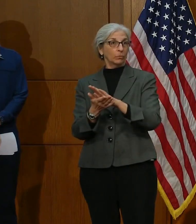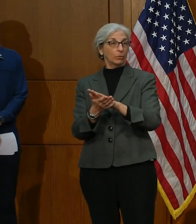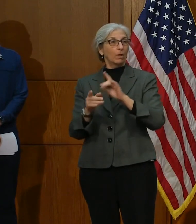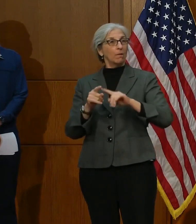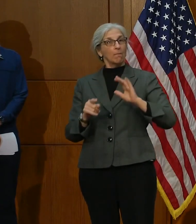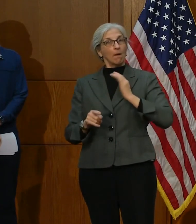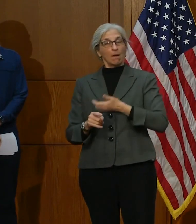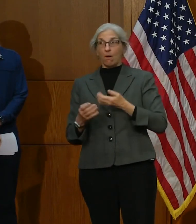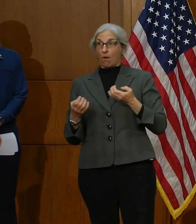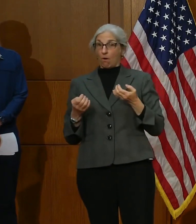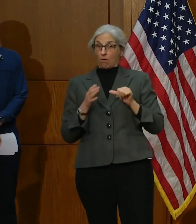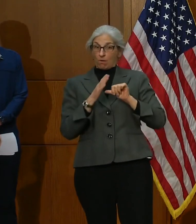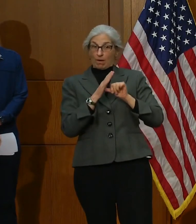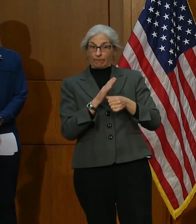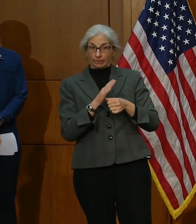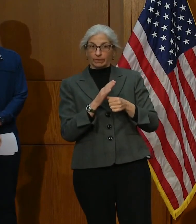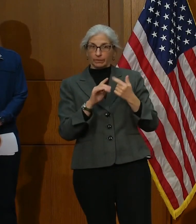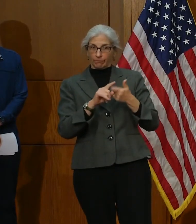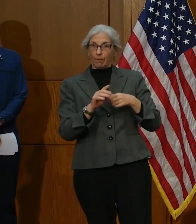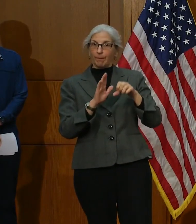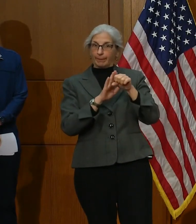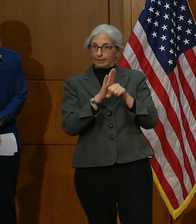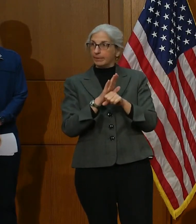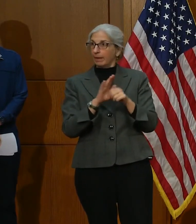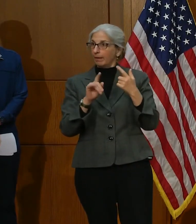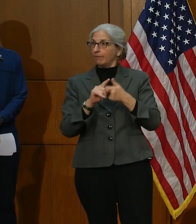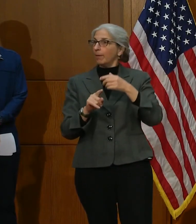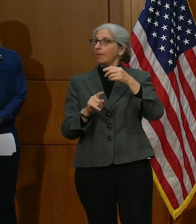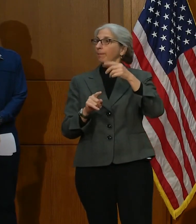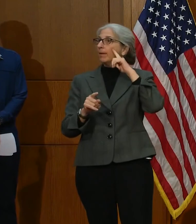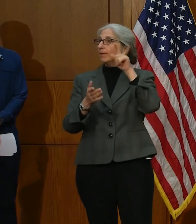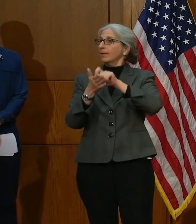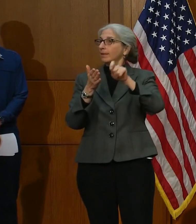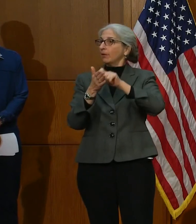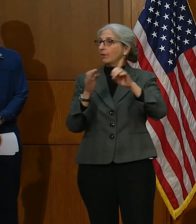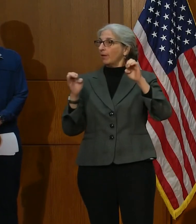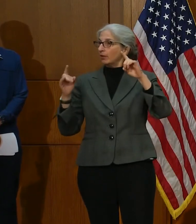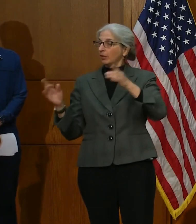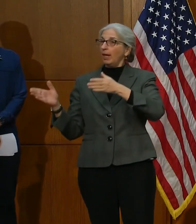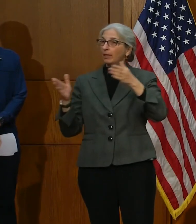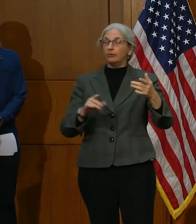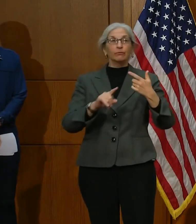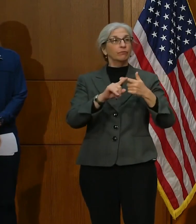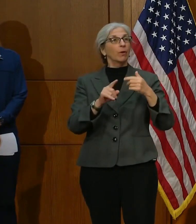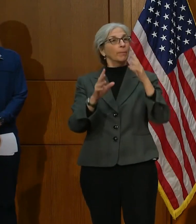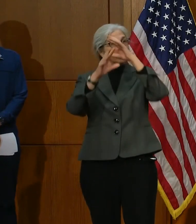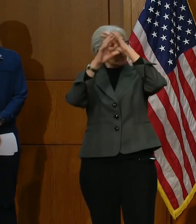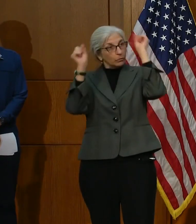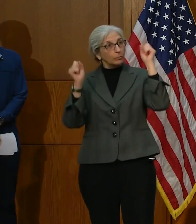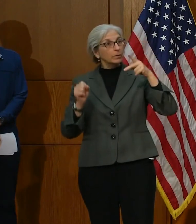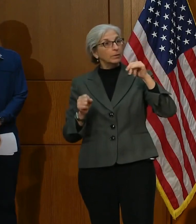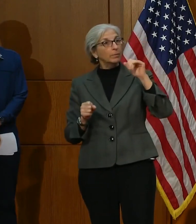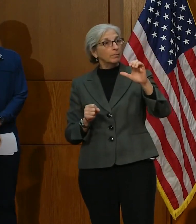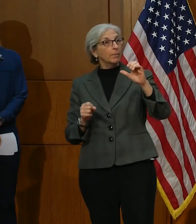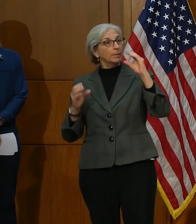WHEN OUR CHILDREN CAN GET BACK INTO THE CLASSROOM, BUT CERTAINLY OUR EMPHASIS AT THE STATE LEVEL FROM. HAVE SECTOR